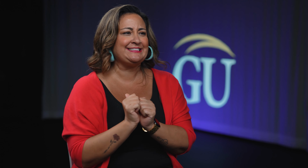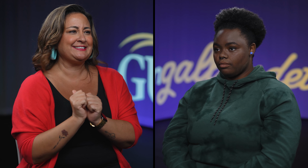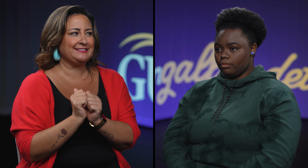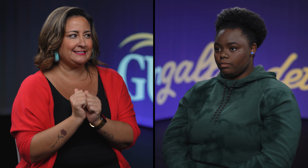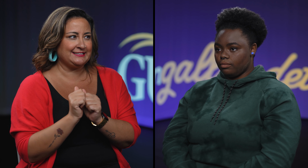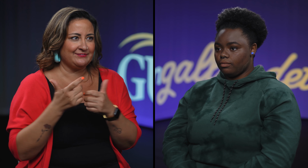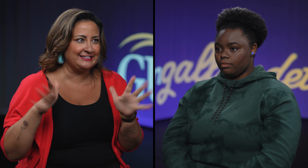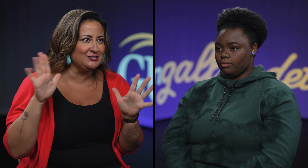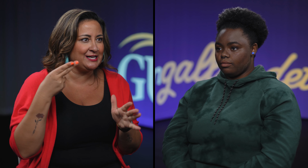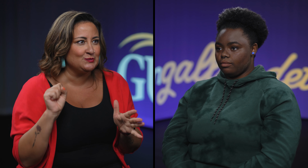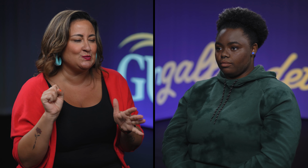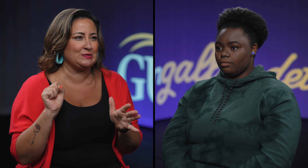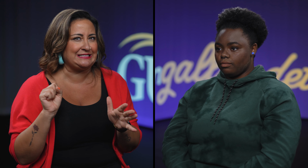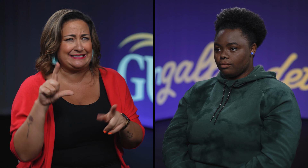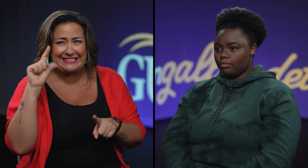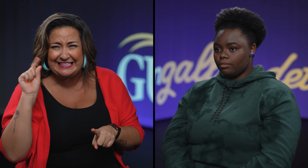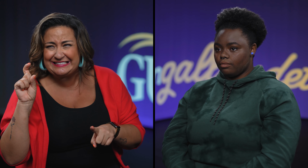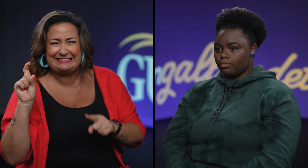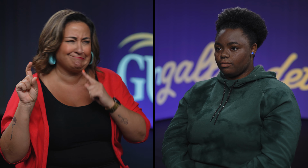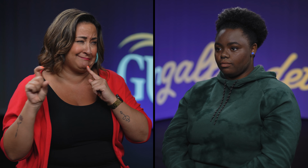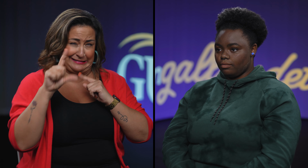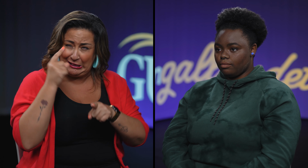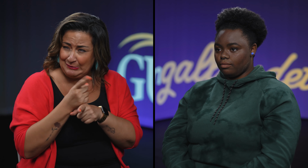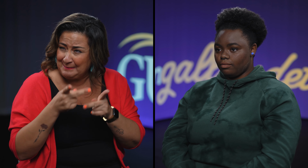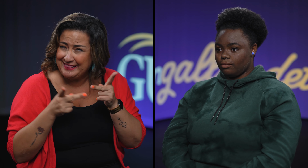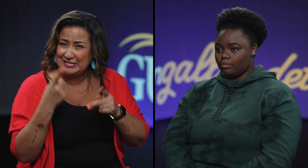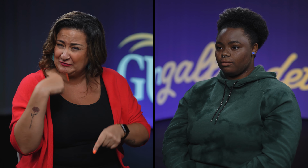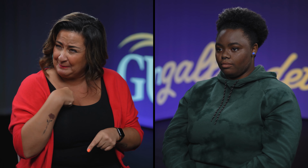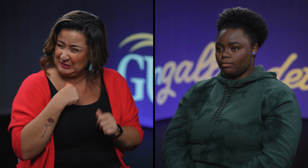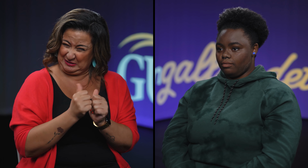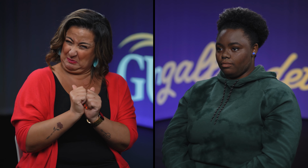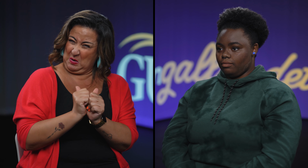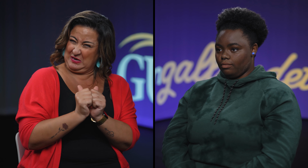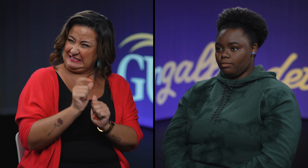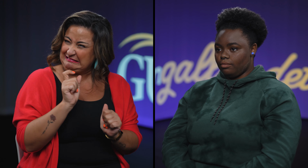and was about to graduate and wasn't sure if Gallaudet athletics was the right place for them…